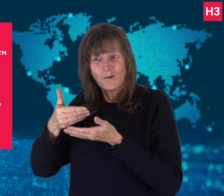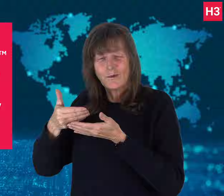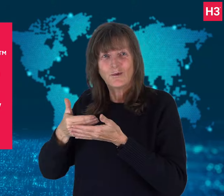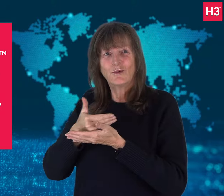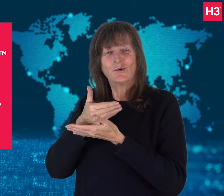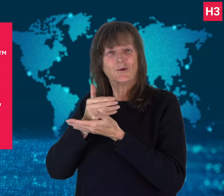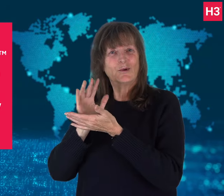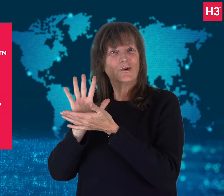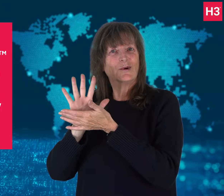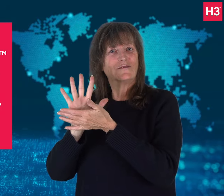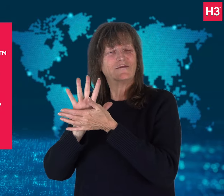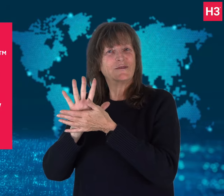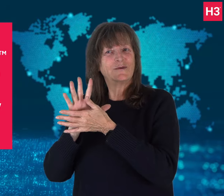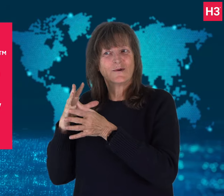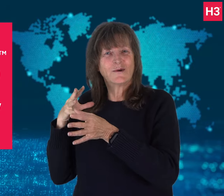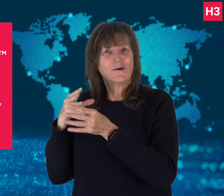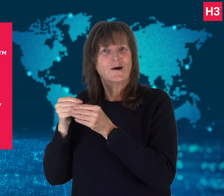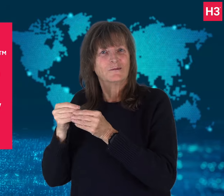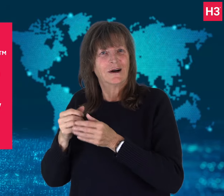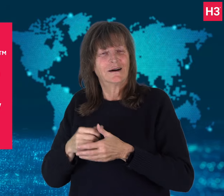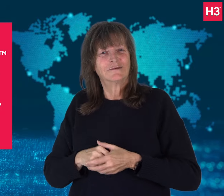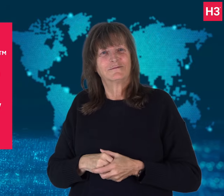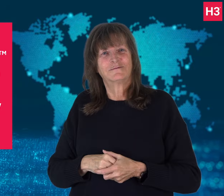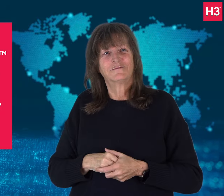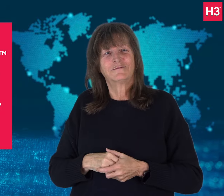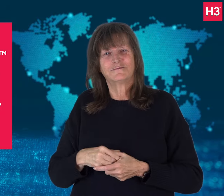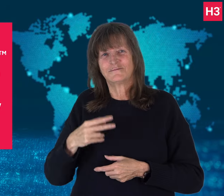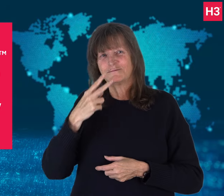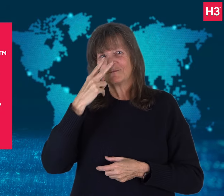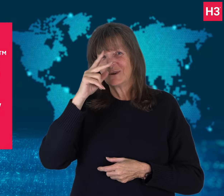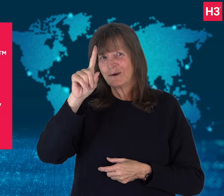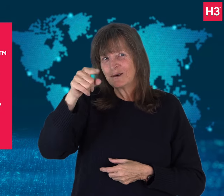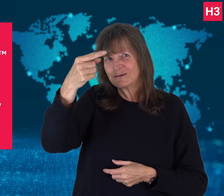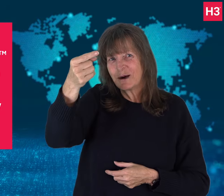to get new video updates! See you next time!